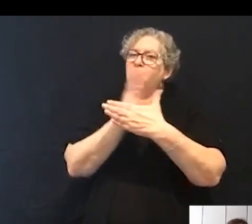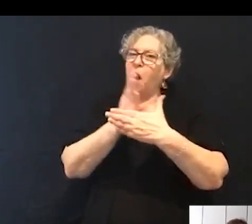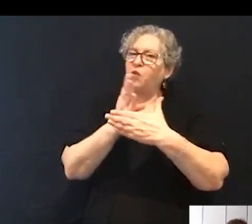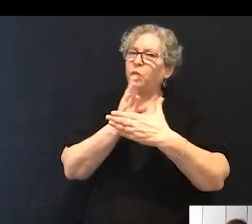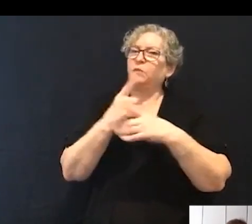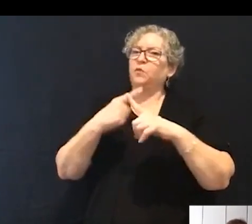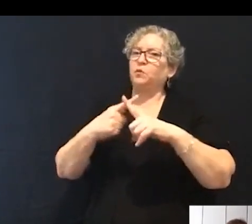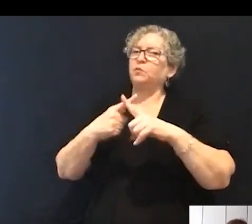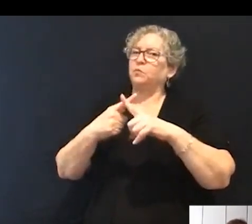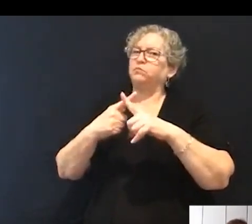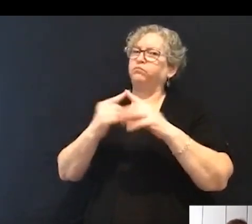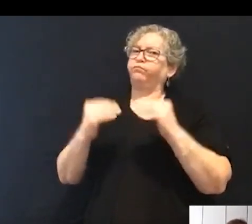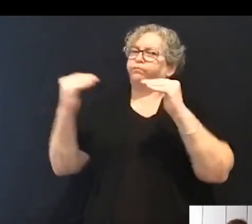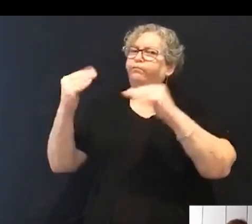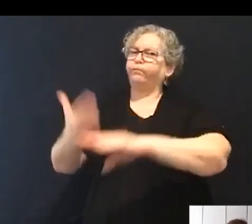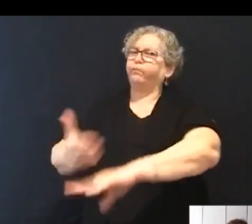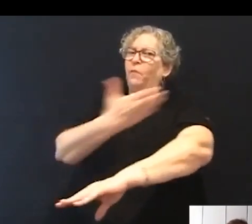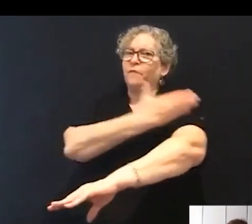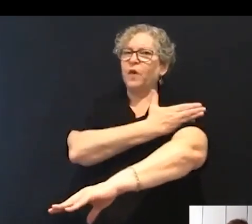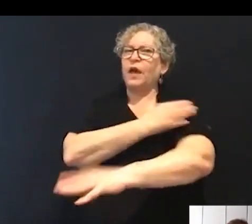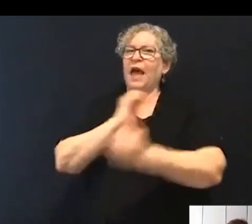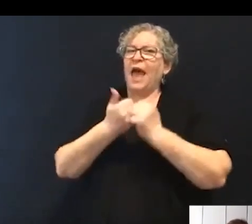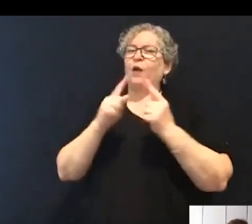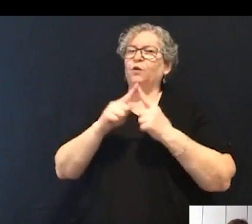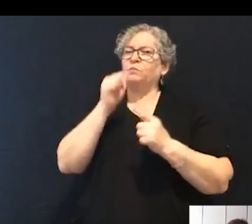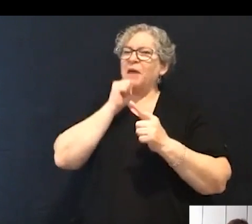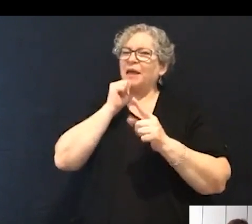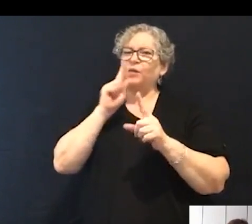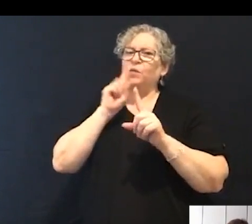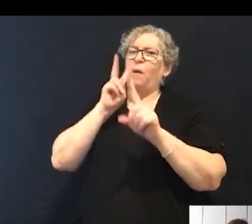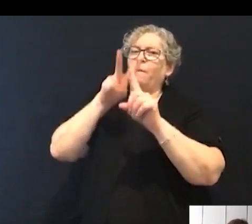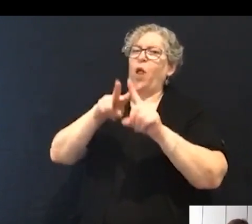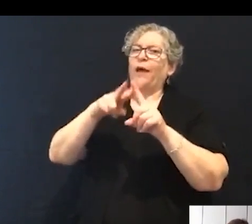And we have now a much better handle on how to apply them in forthcoming trials.